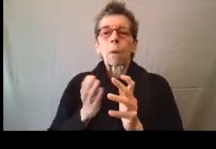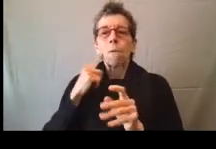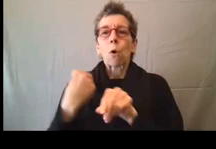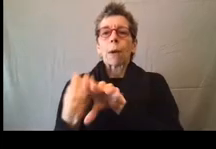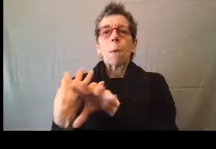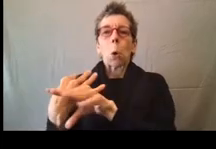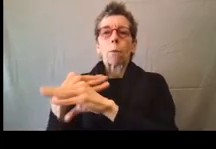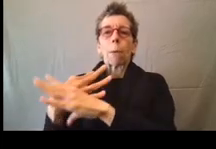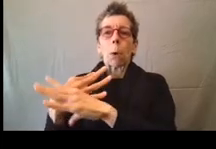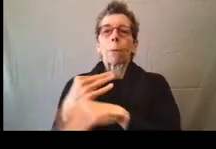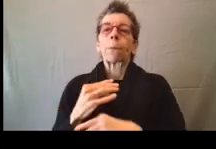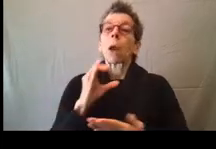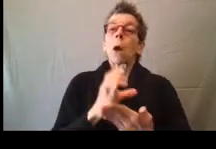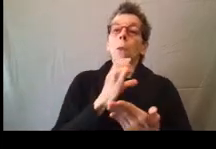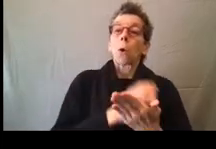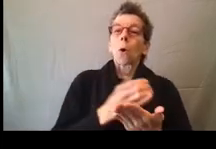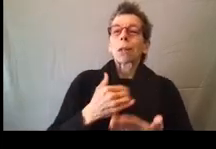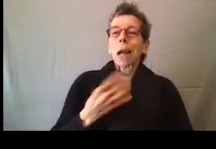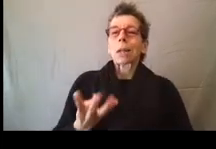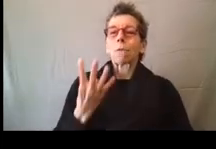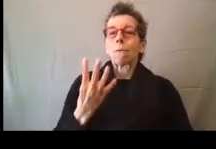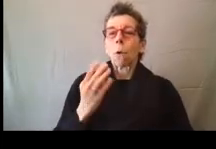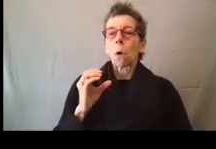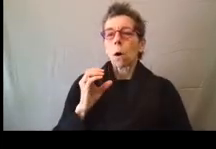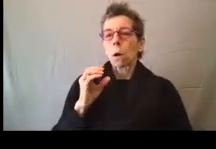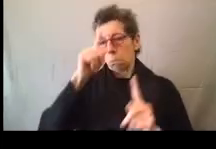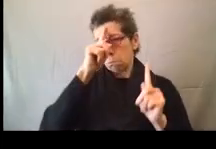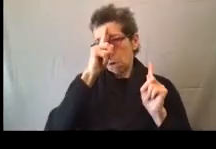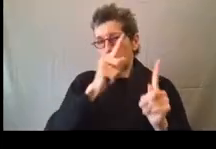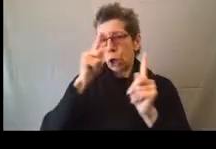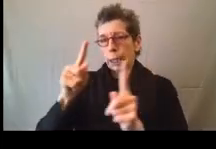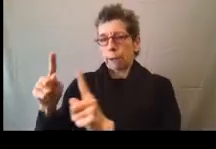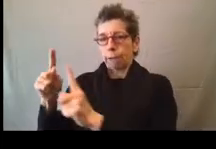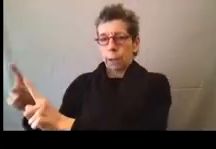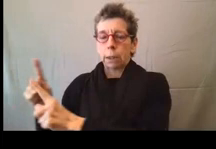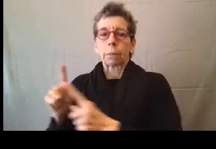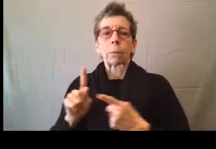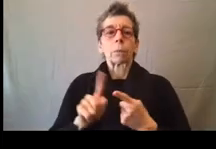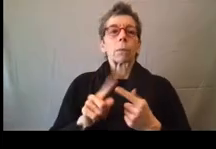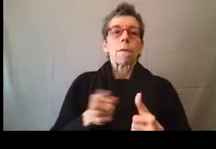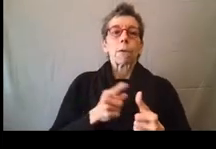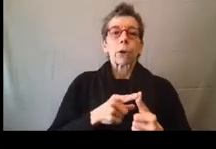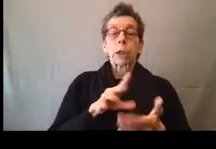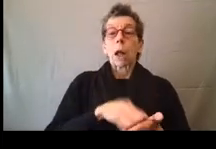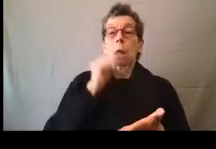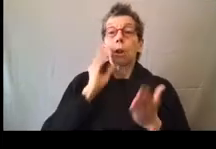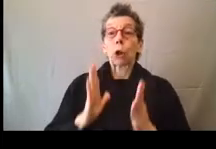broken down into four main objectives. First, learners understand how societal and cultural